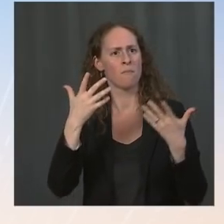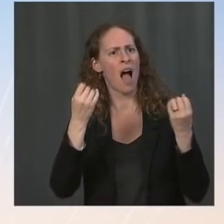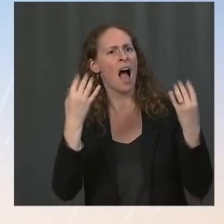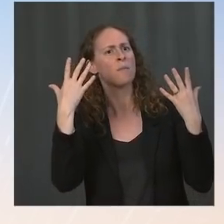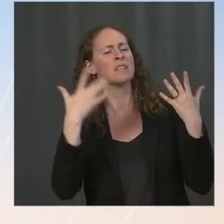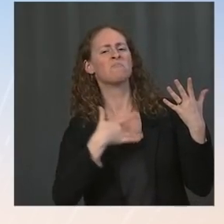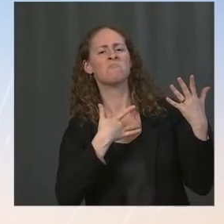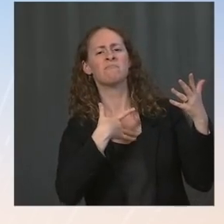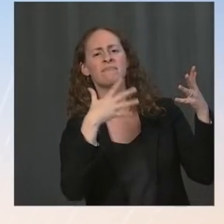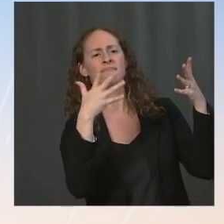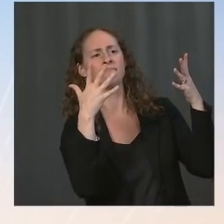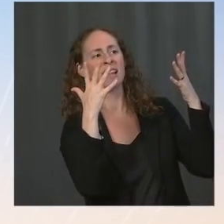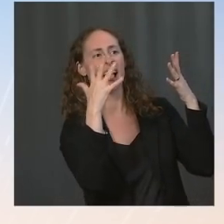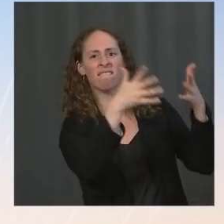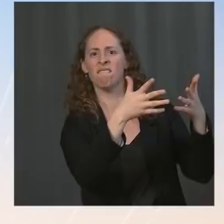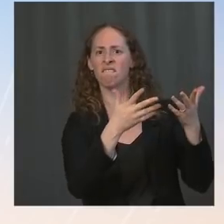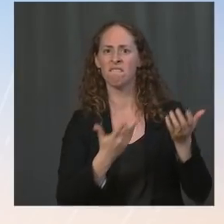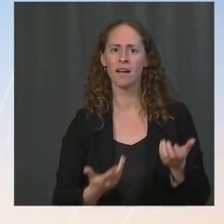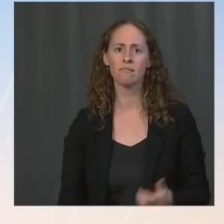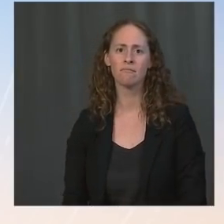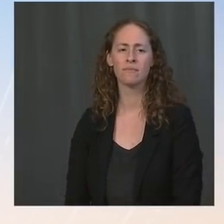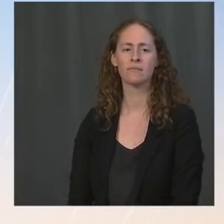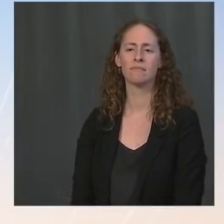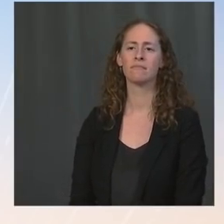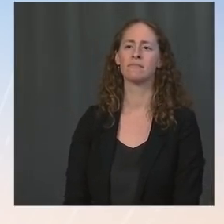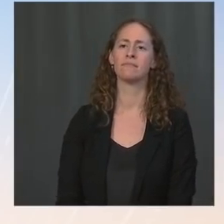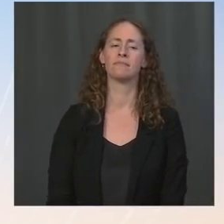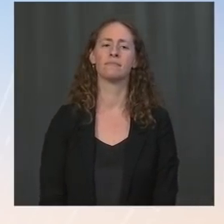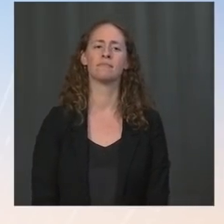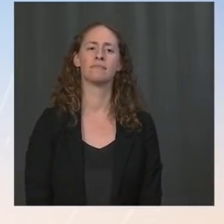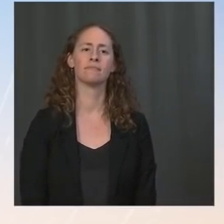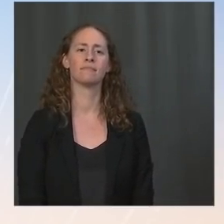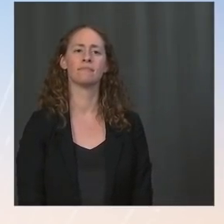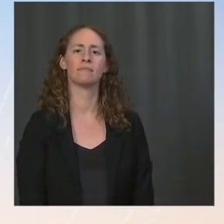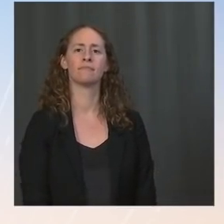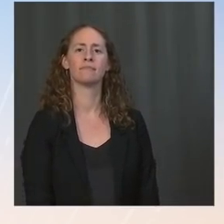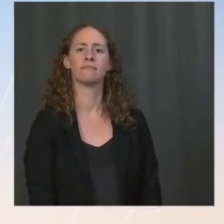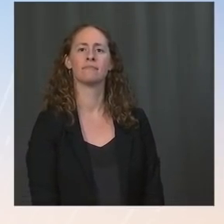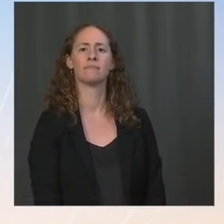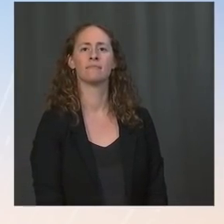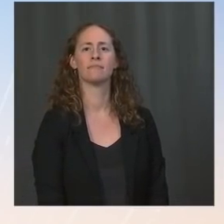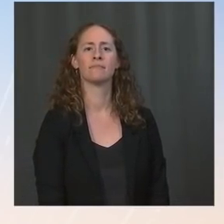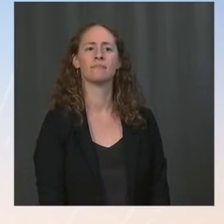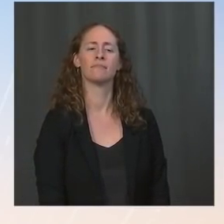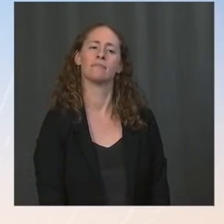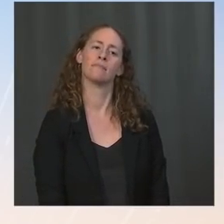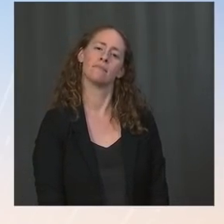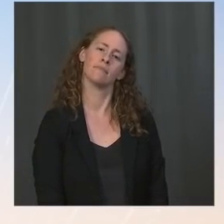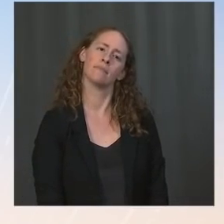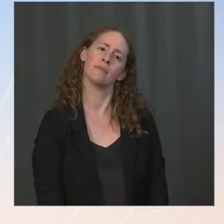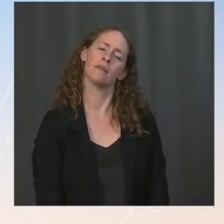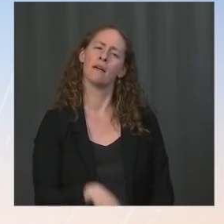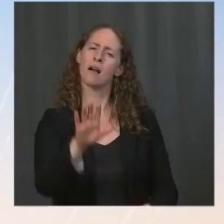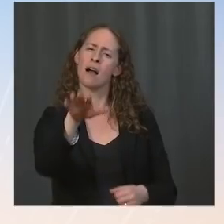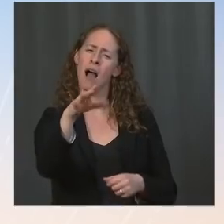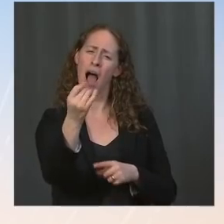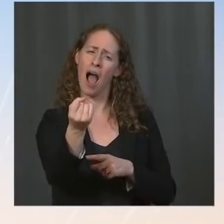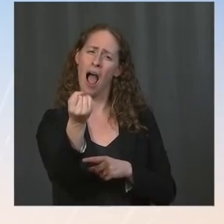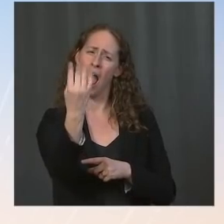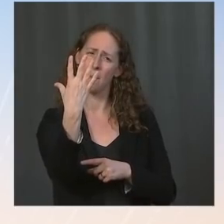Ms. Psaki: Well, I think, Yamiche, what we're working through right now is -- how many left behind who have applied for programs or --